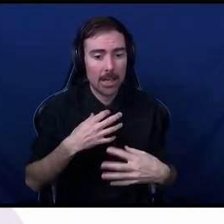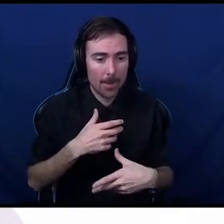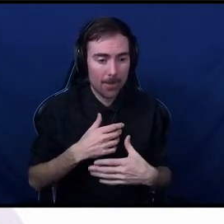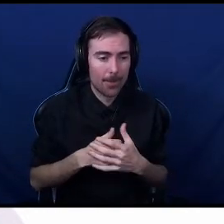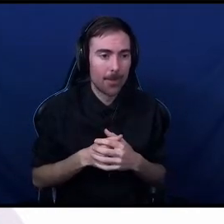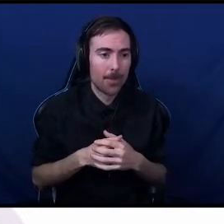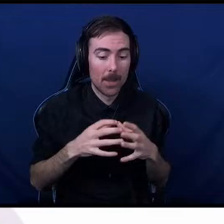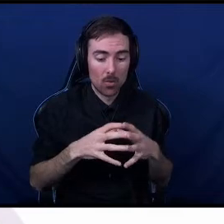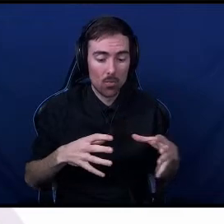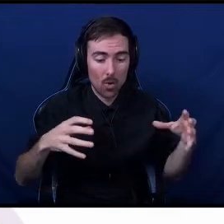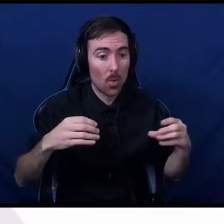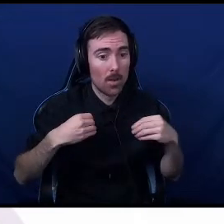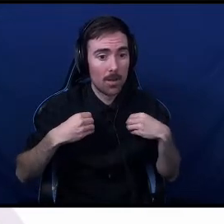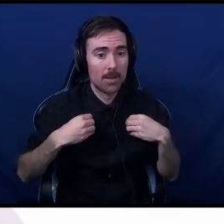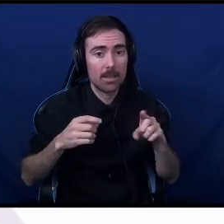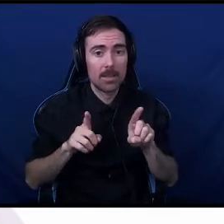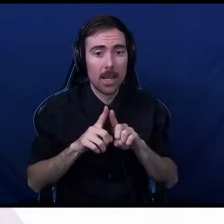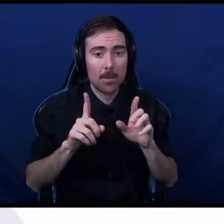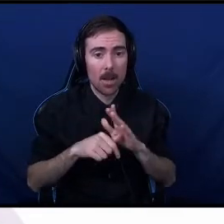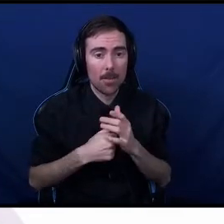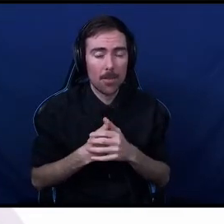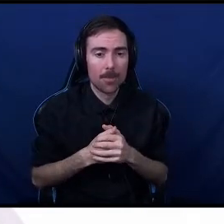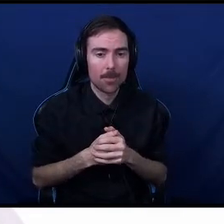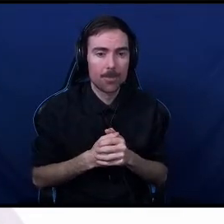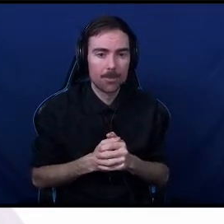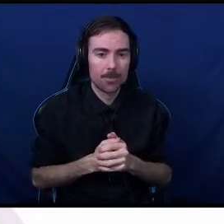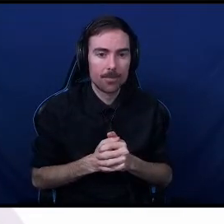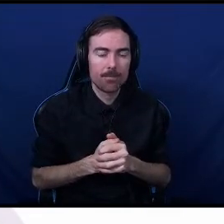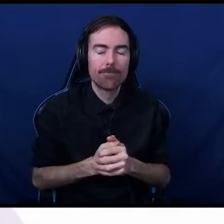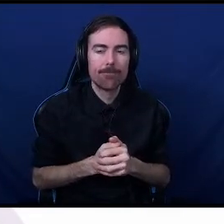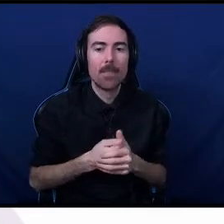I think strategies can be at a policy level, they can also be